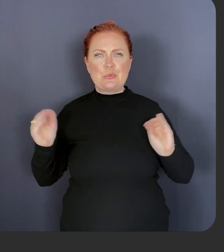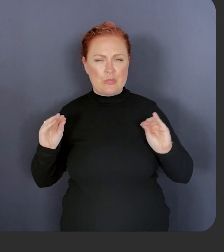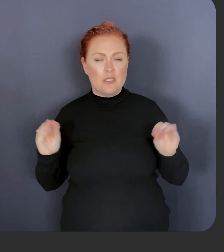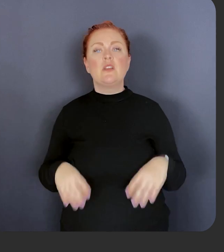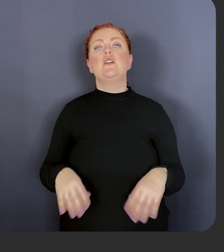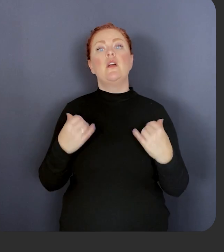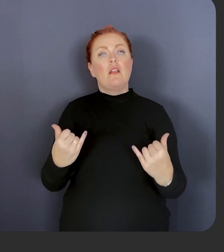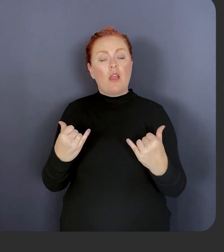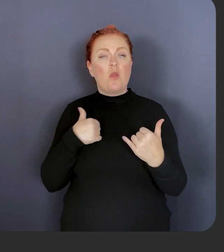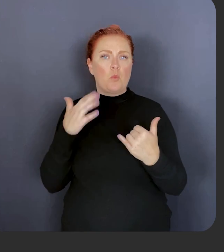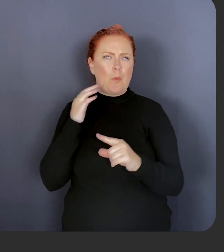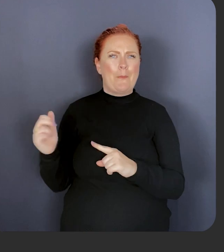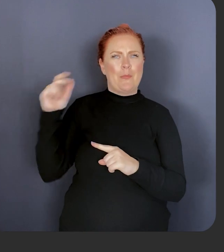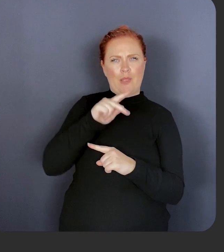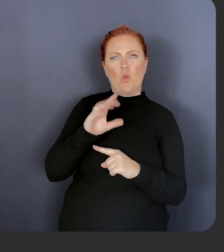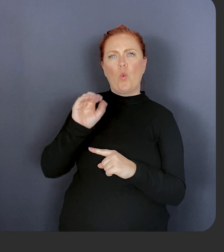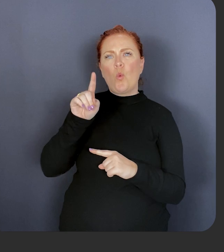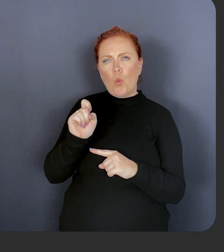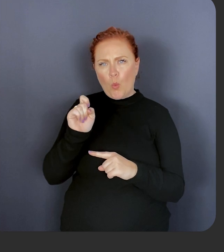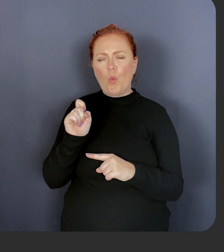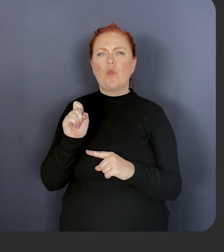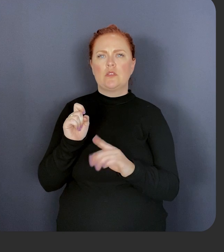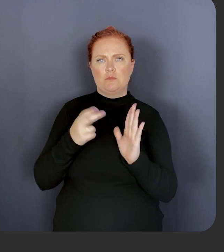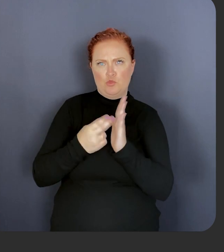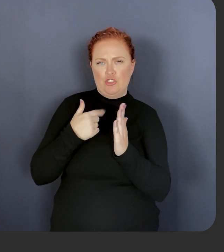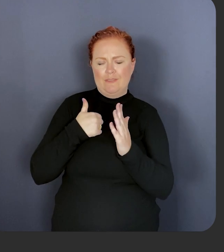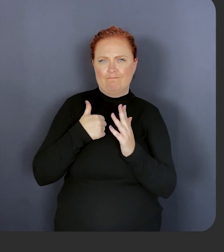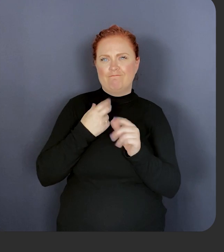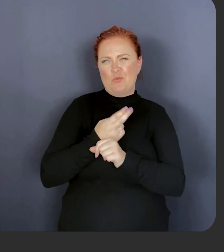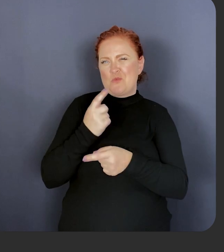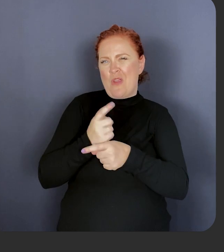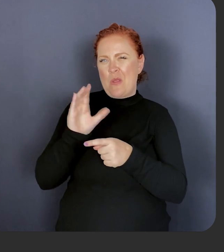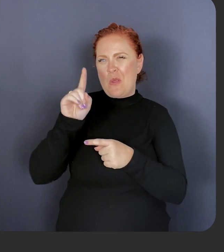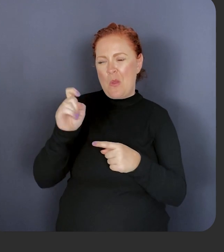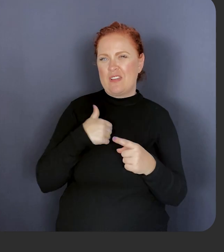So here I'm going to go back to my codelab just to make sure I get the code right.